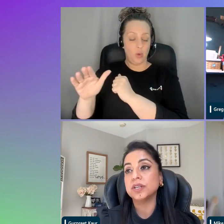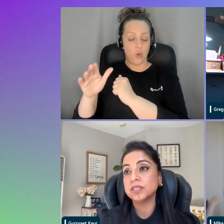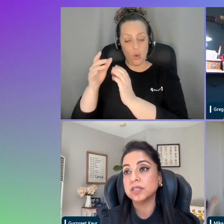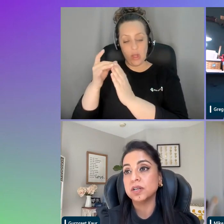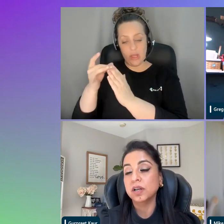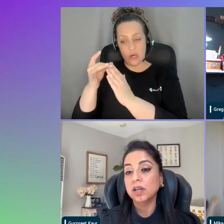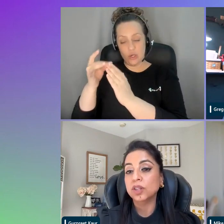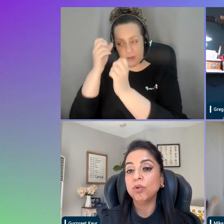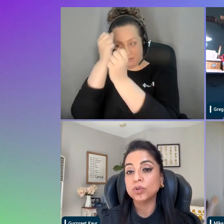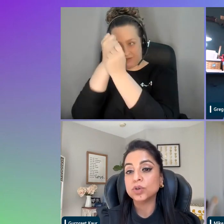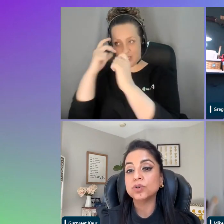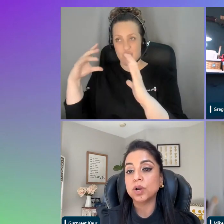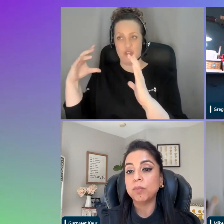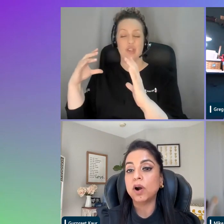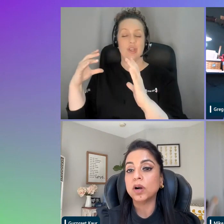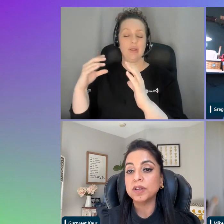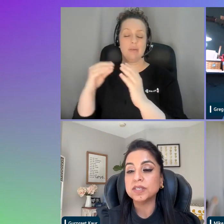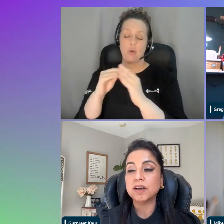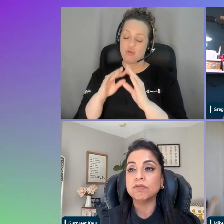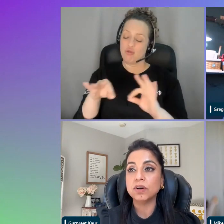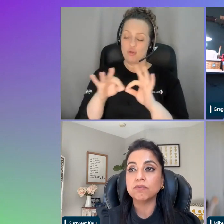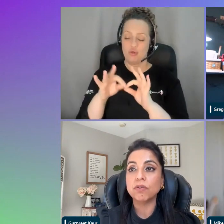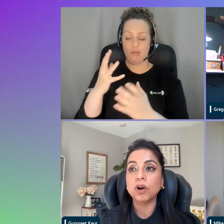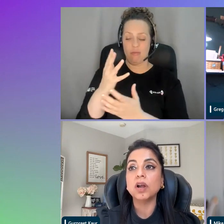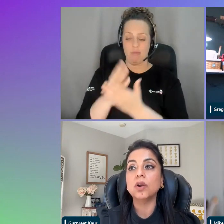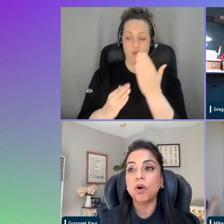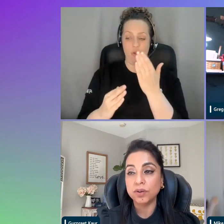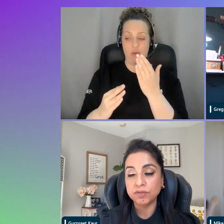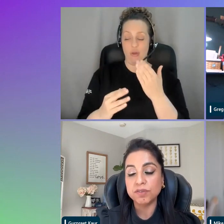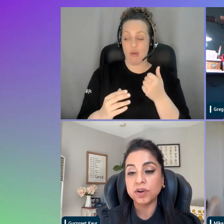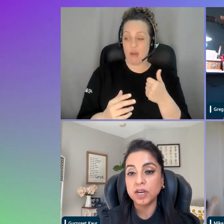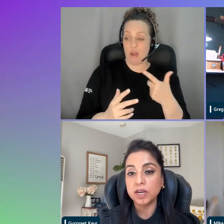the most crucial part because I work for a lot of different